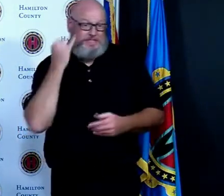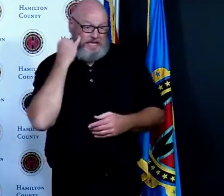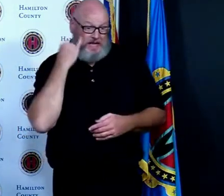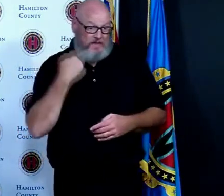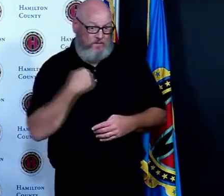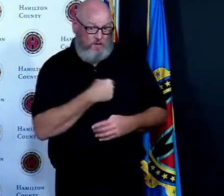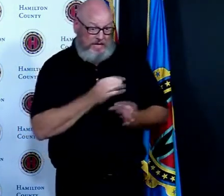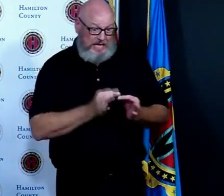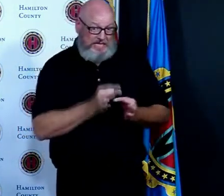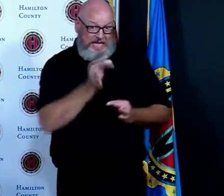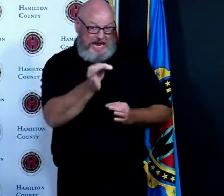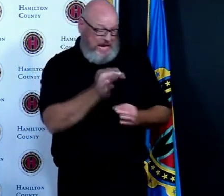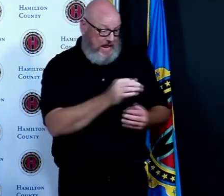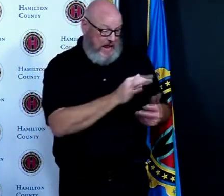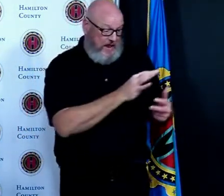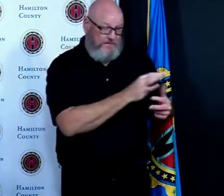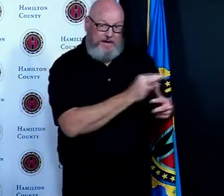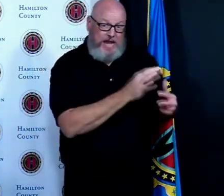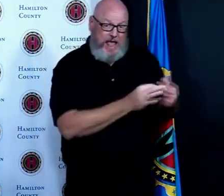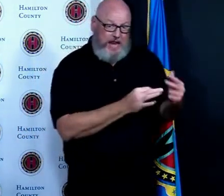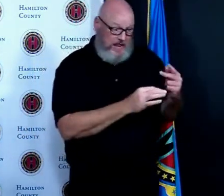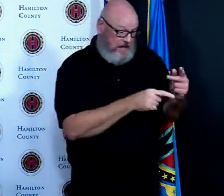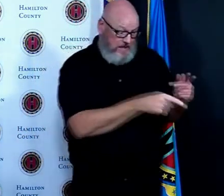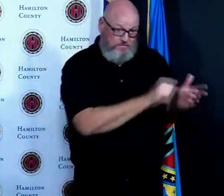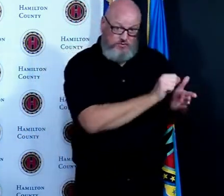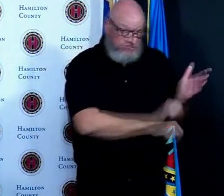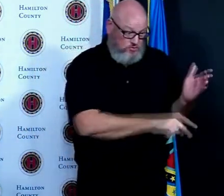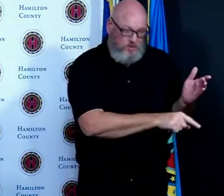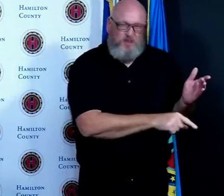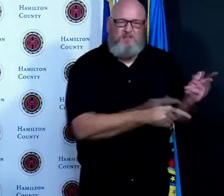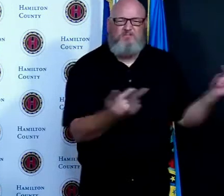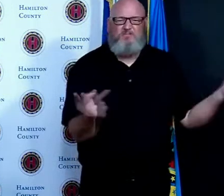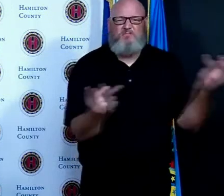of how we're going to accommodate the overall health needs of our community but I really want